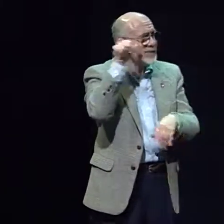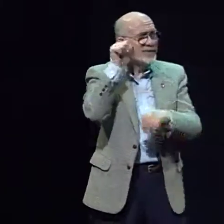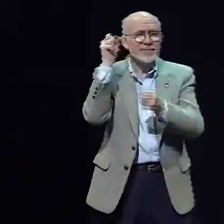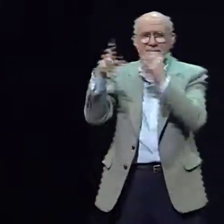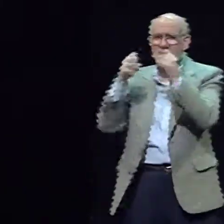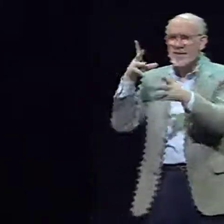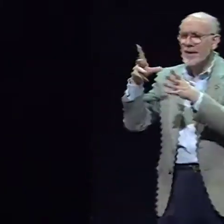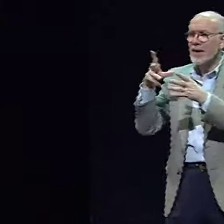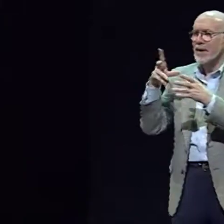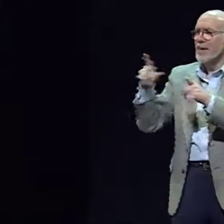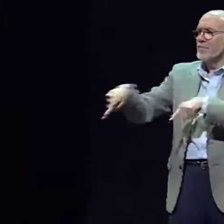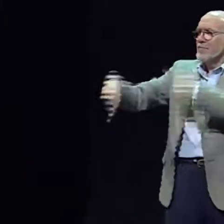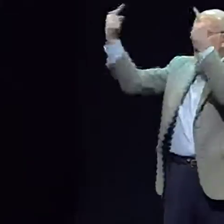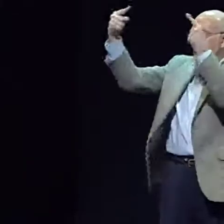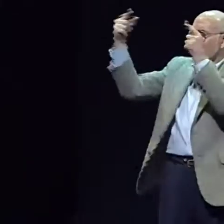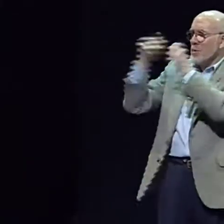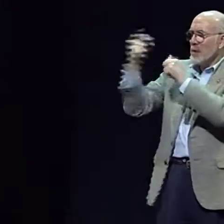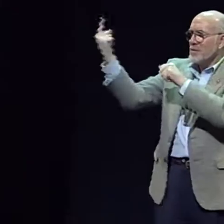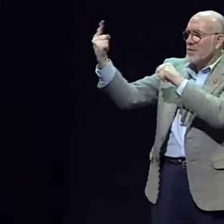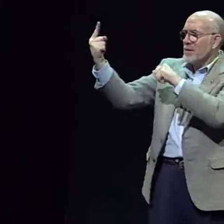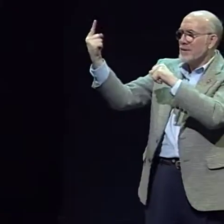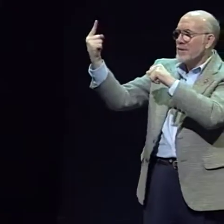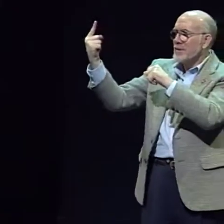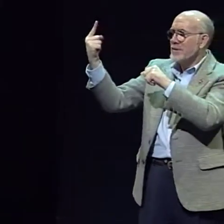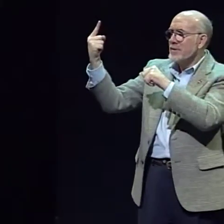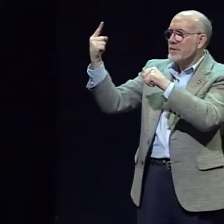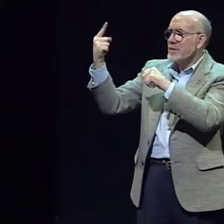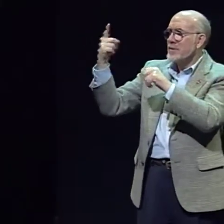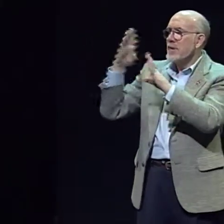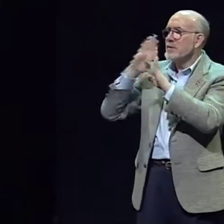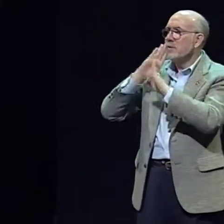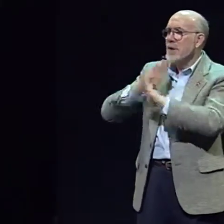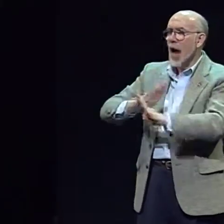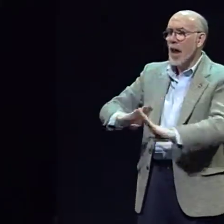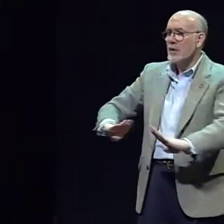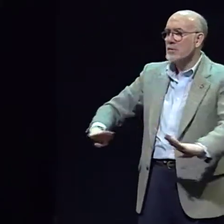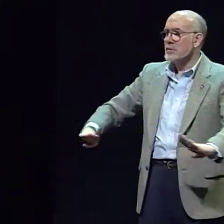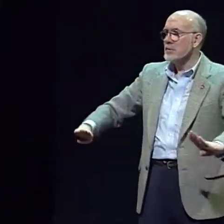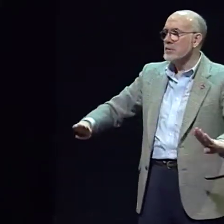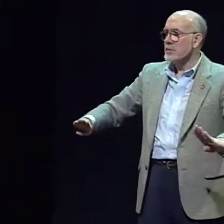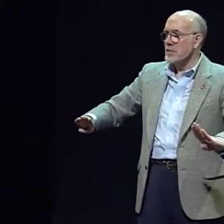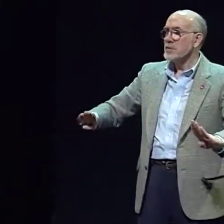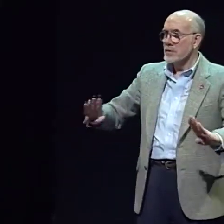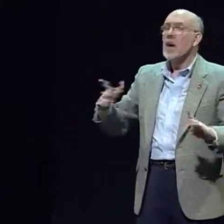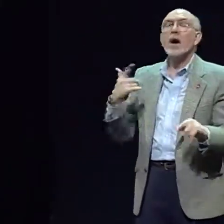FOR EXAMPLE, ELLA-- ELLA MAE LENTZ LAST NIGHT, SHE SIGNED THAT PERFORMANCE WITH AN ARGUMENT,